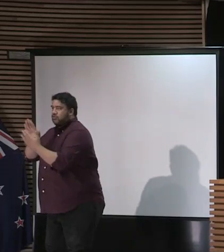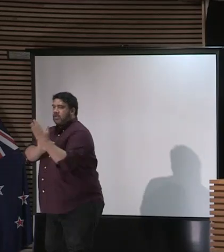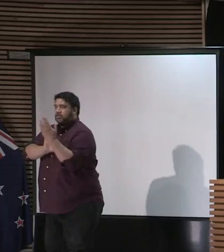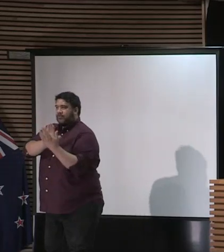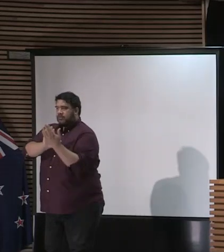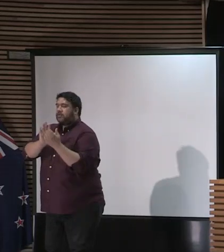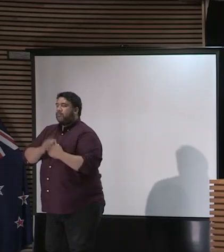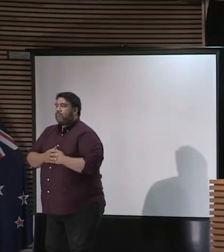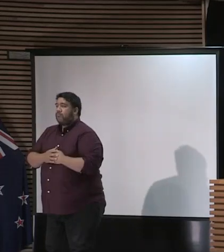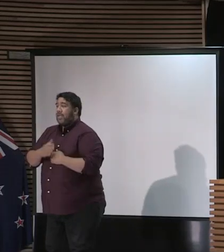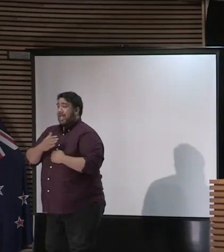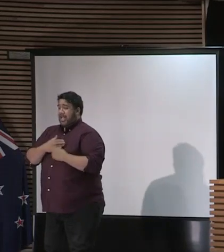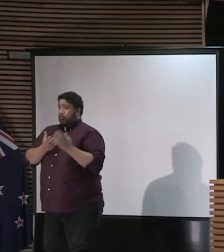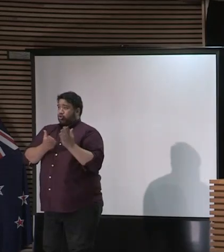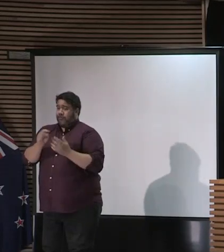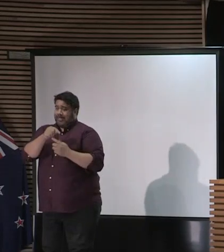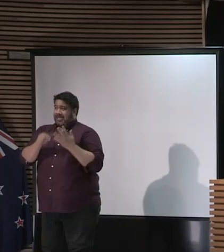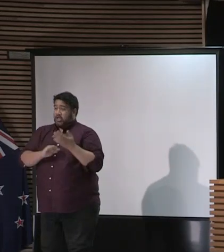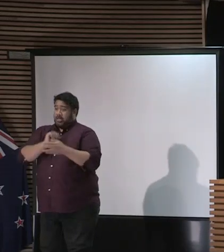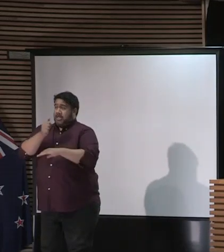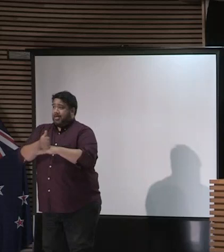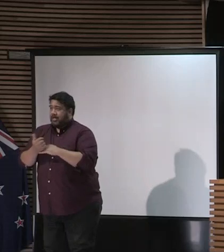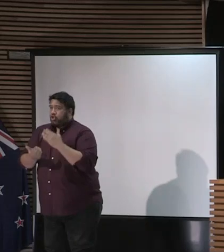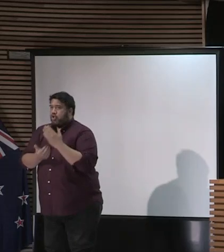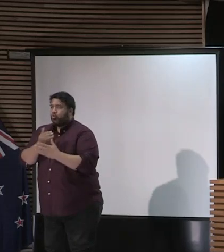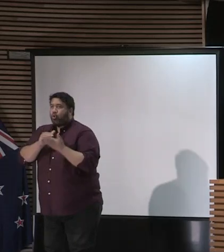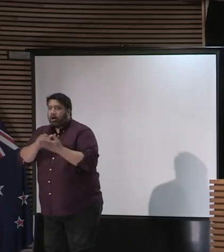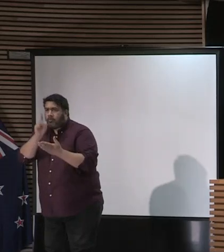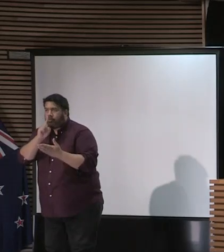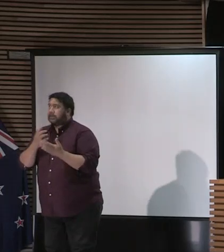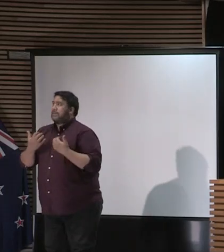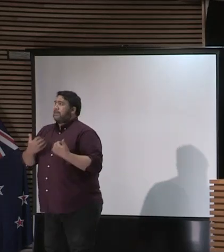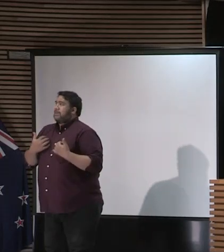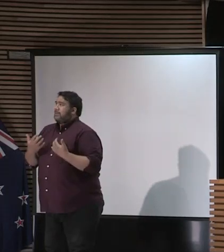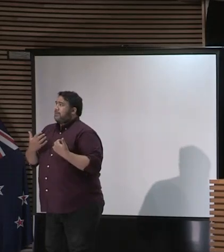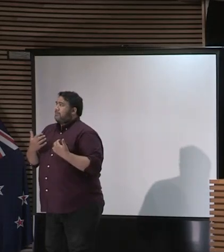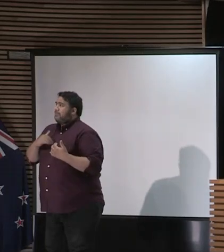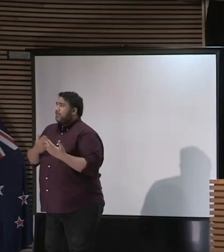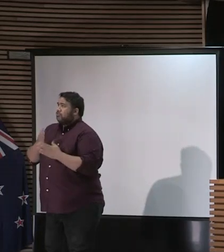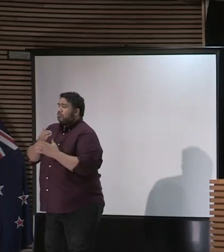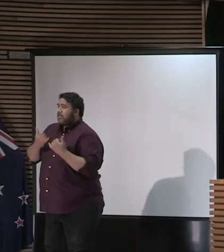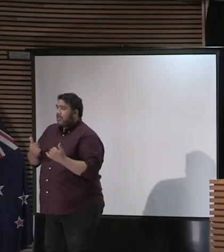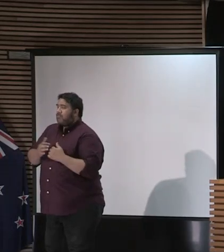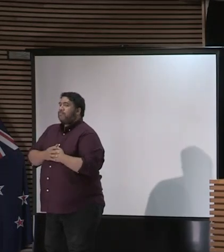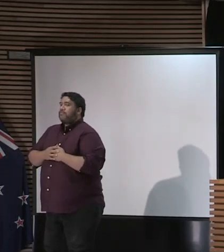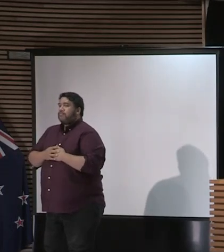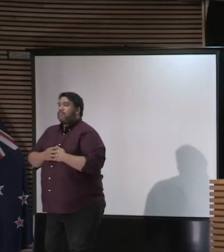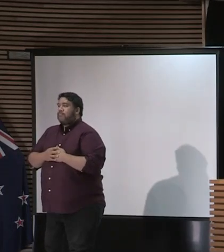employers and providers under Level 2. We are implementing other services which will fast-track those people that